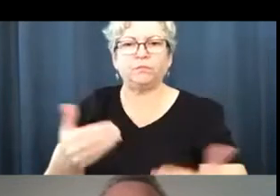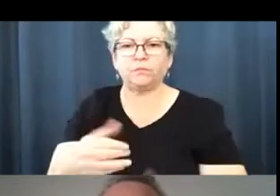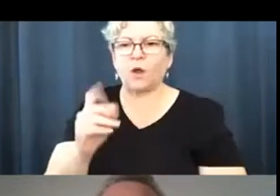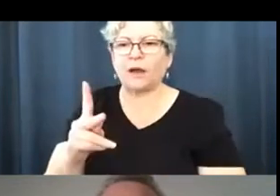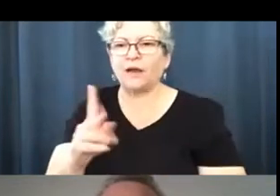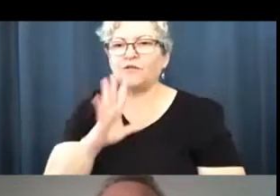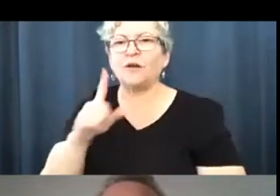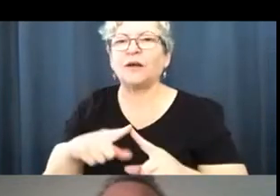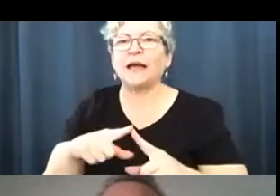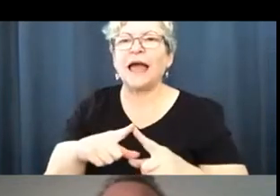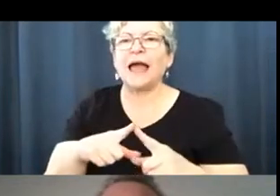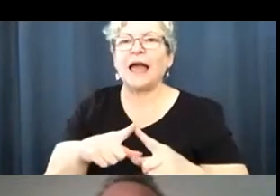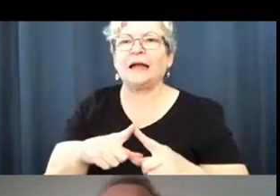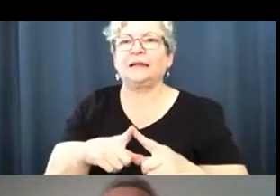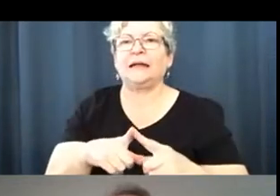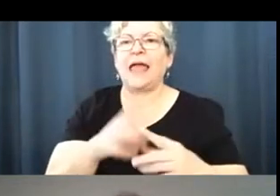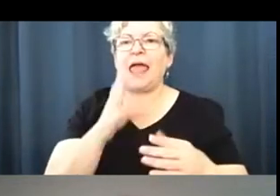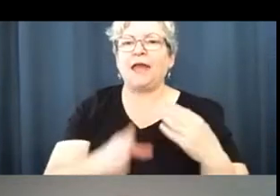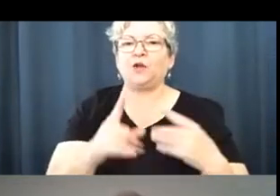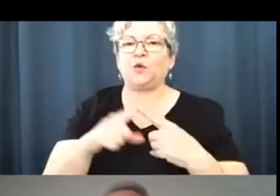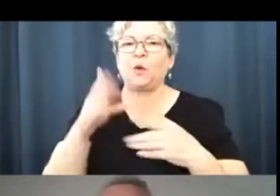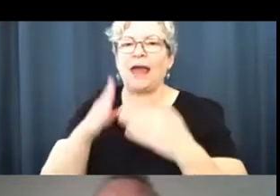the end-to-end digital experience. Yeah, and very good.